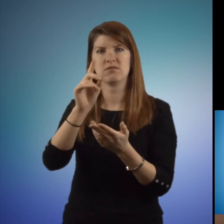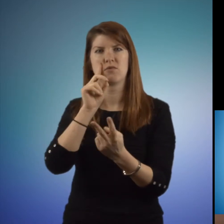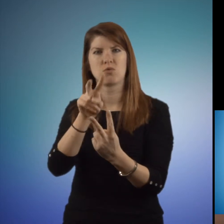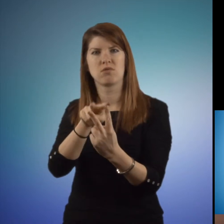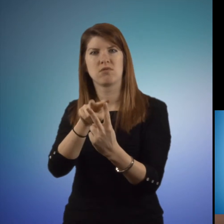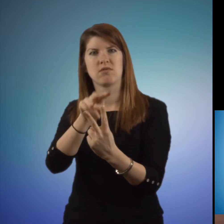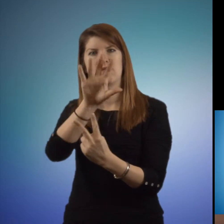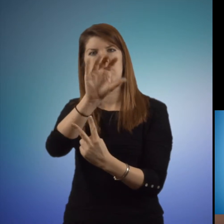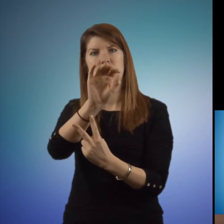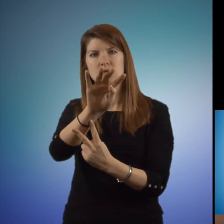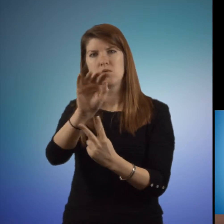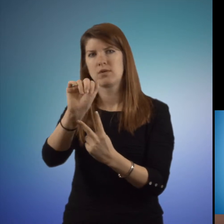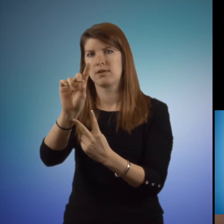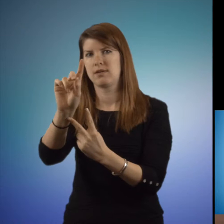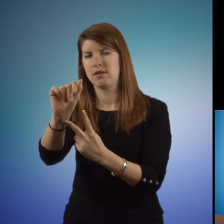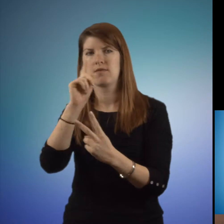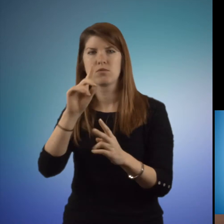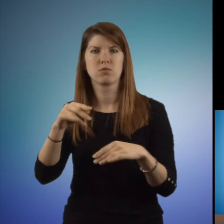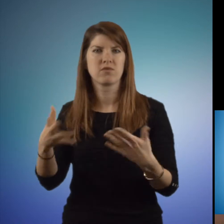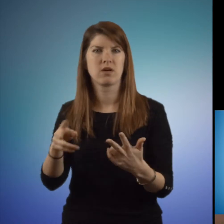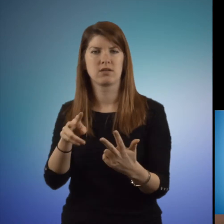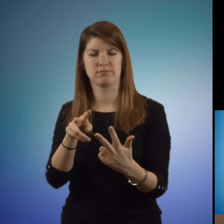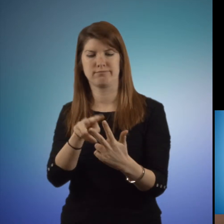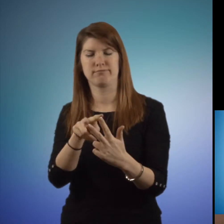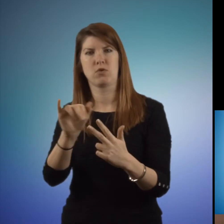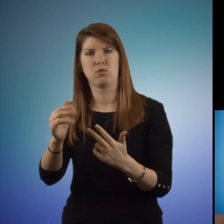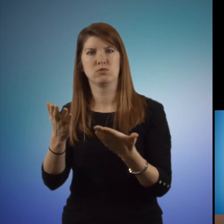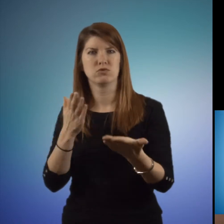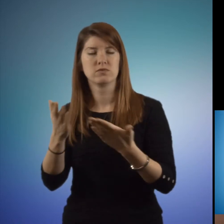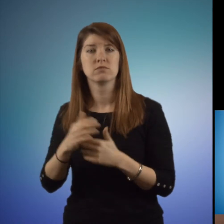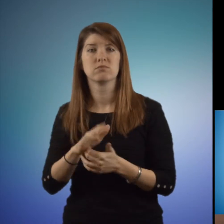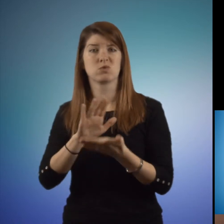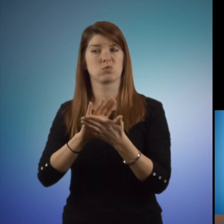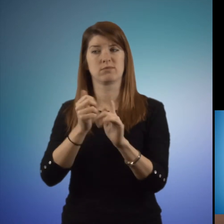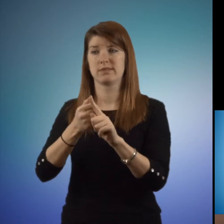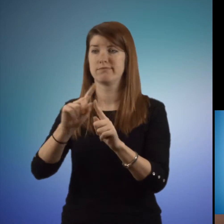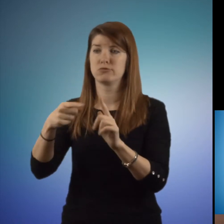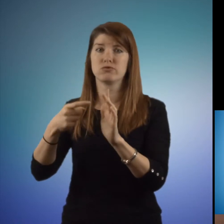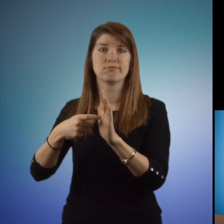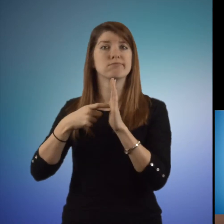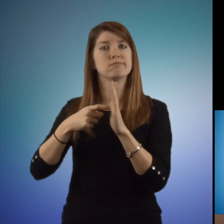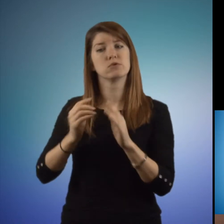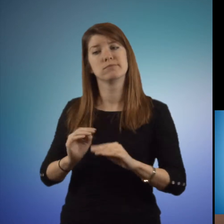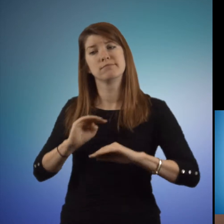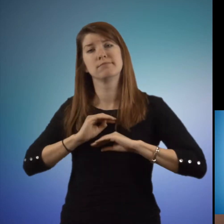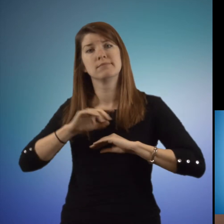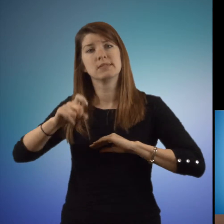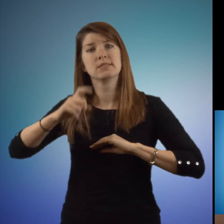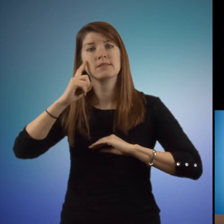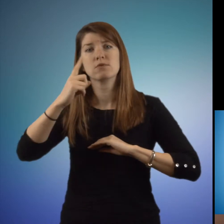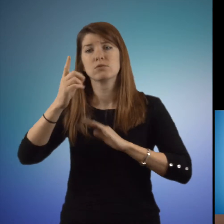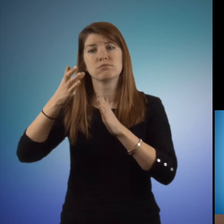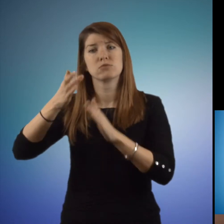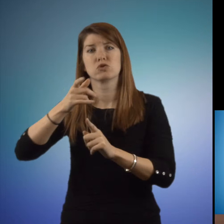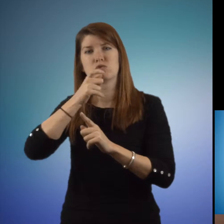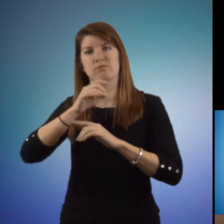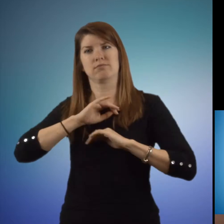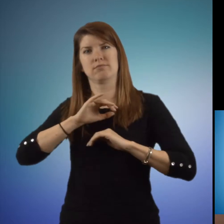and ADA to provide those services. The school is simply required to meet the needs of someone who meets their eligibility requirement.